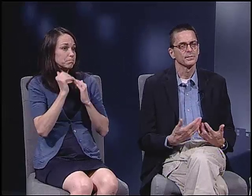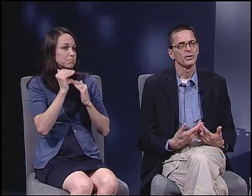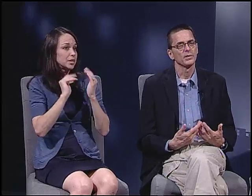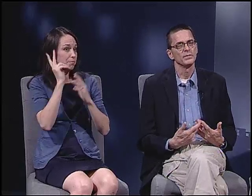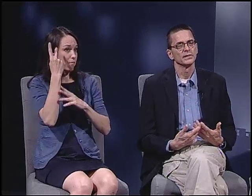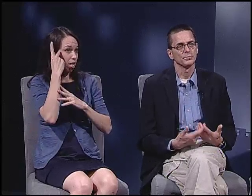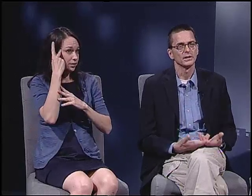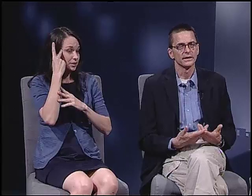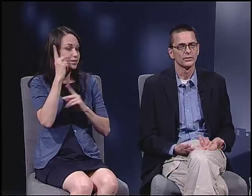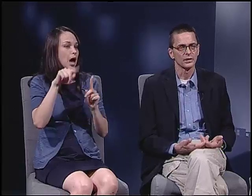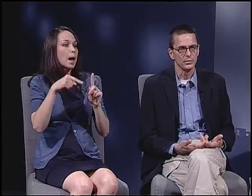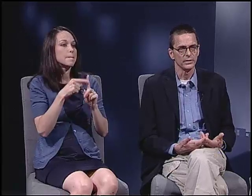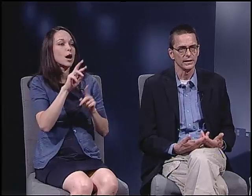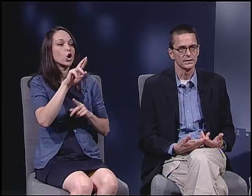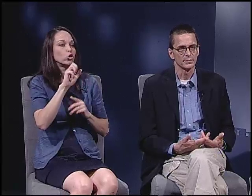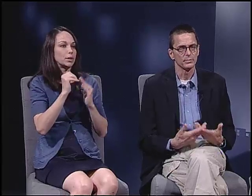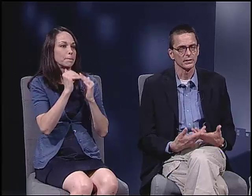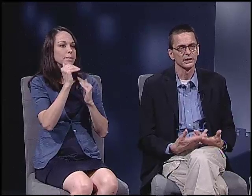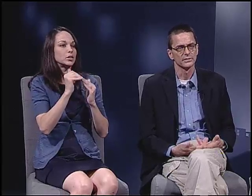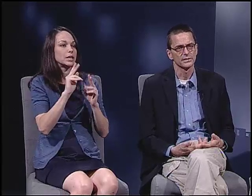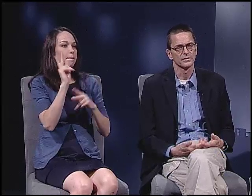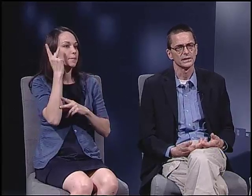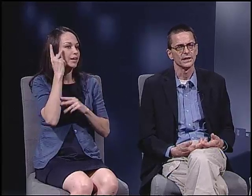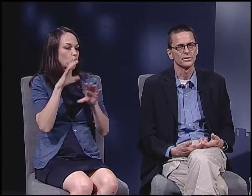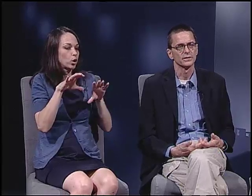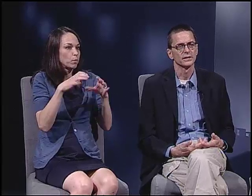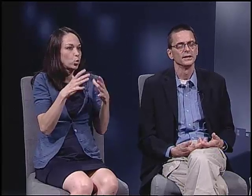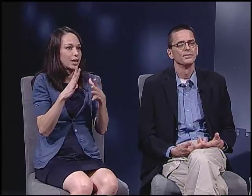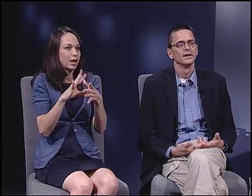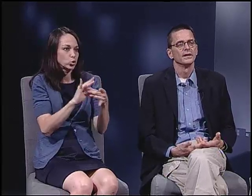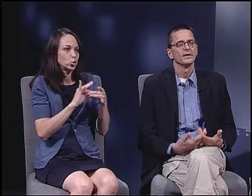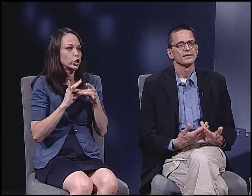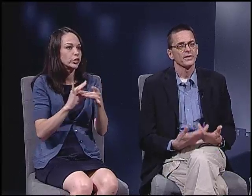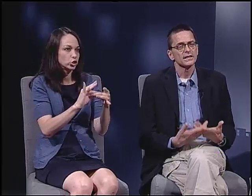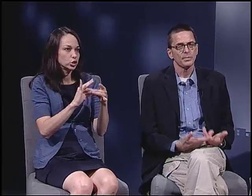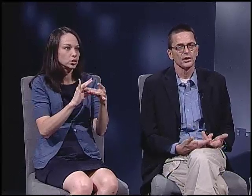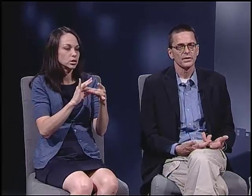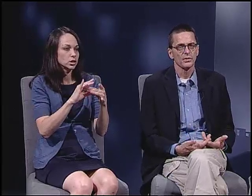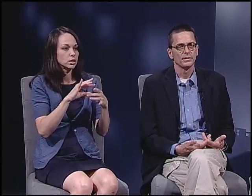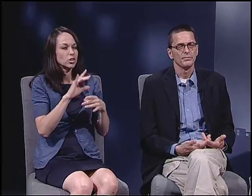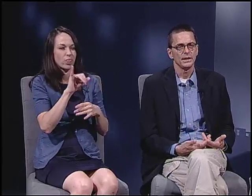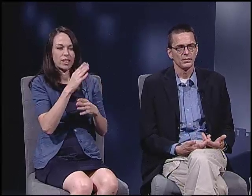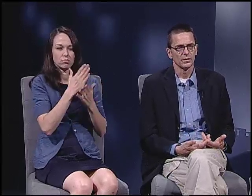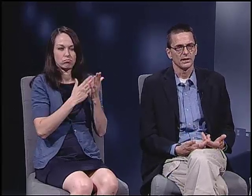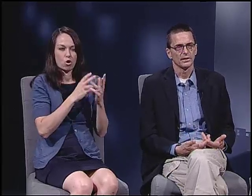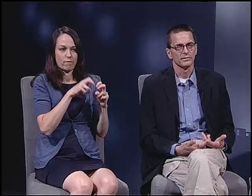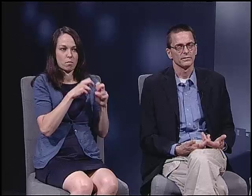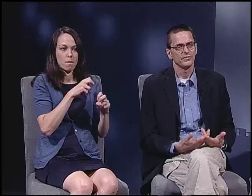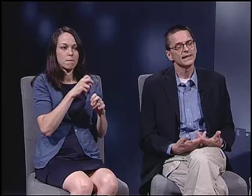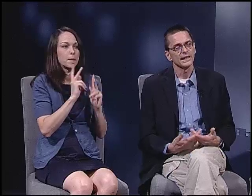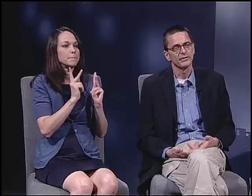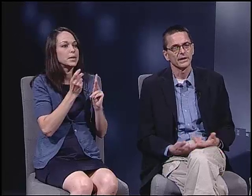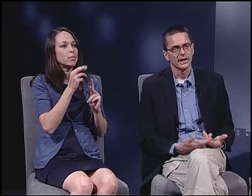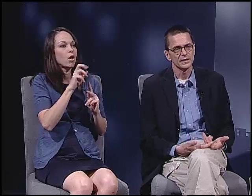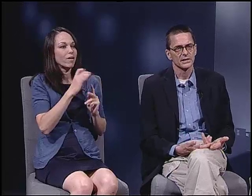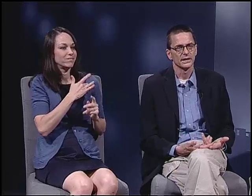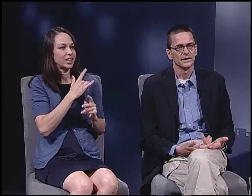about rebuilding political communities, about political associations. So that's part of the problem, people are feeling very isolated